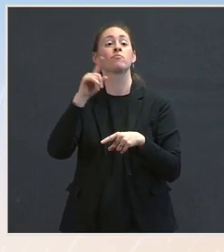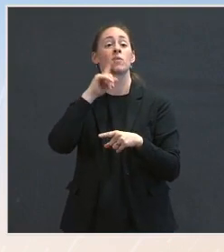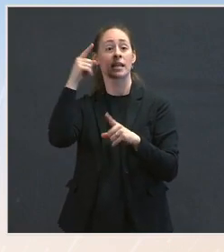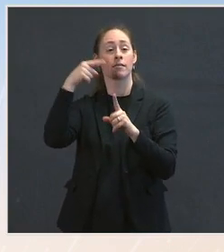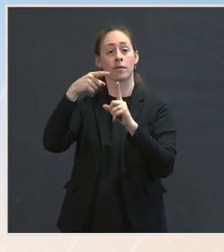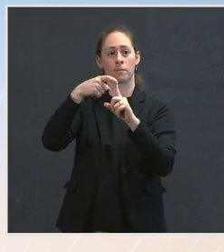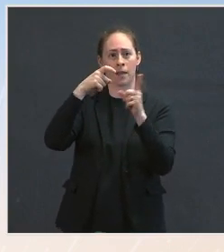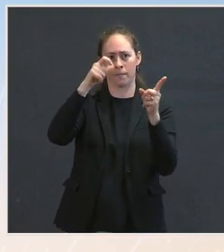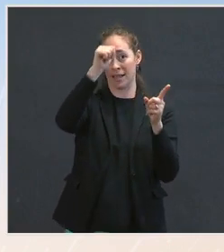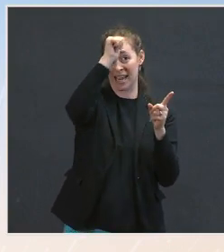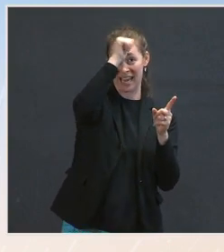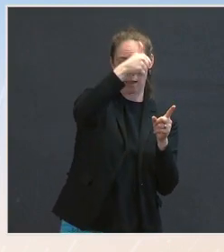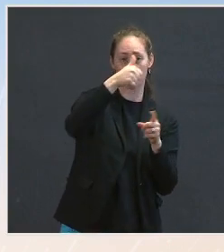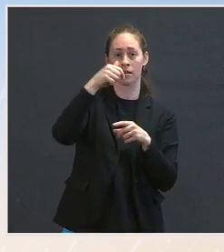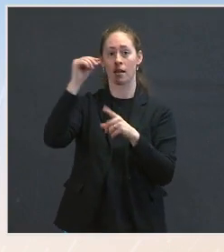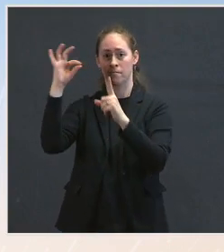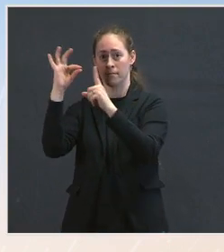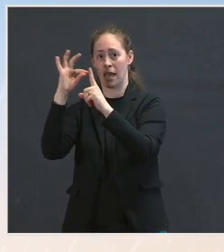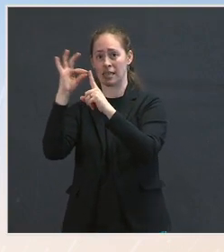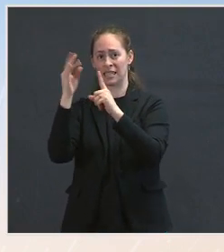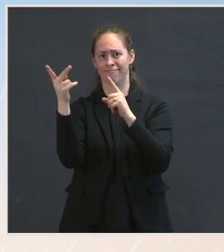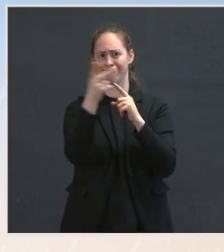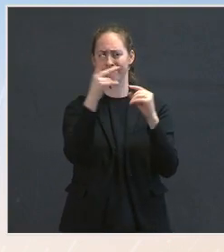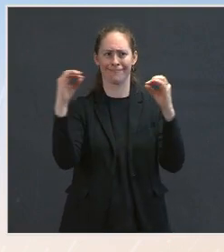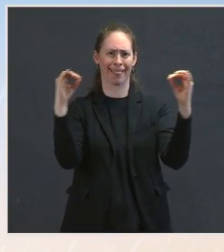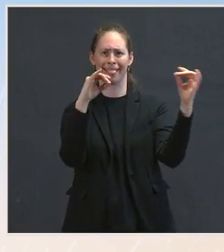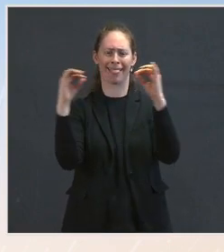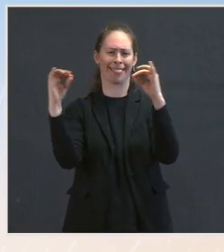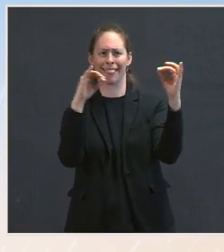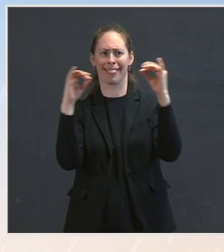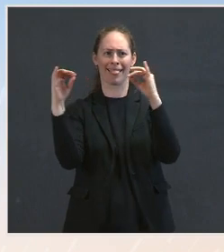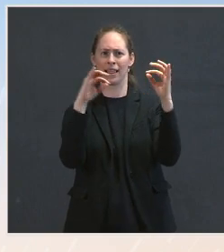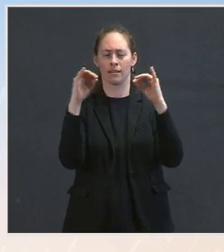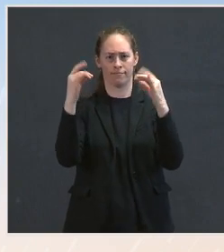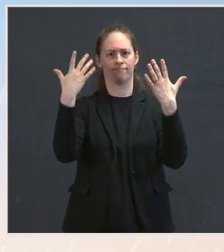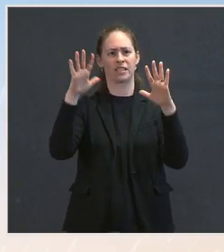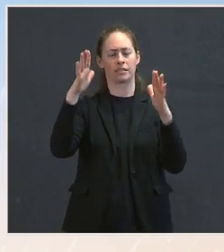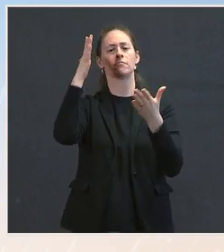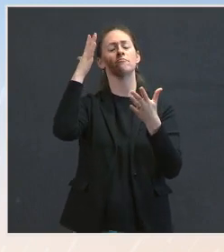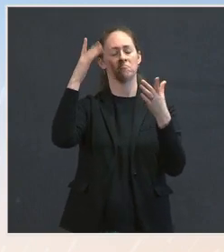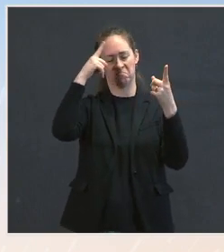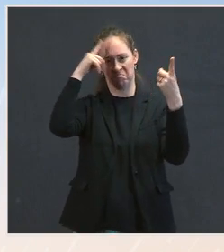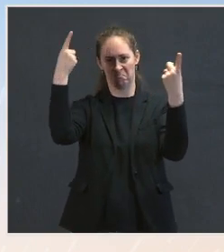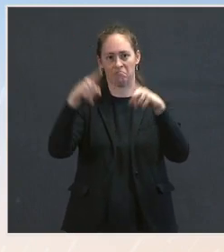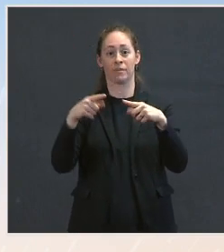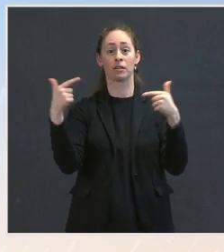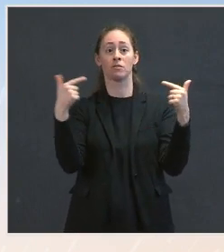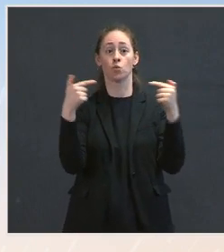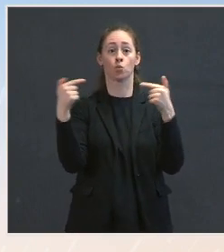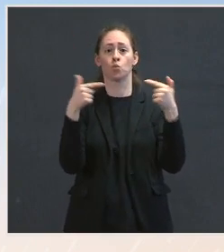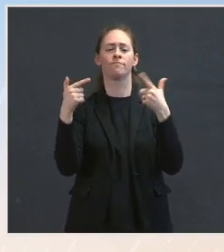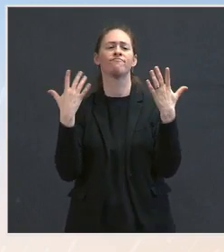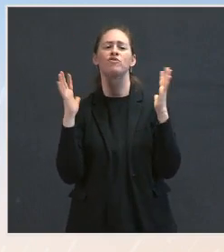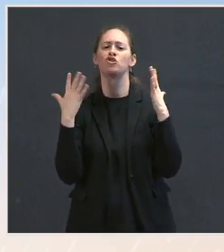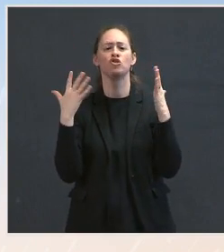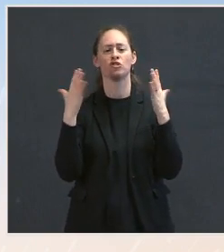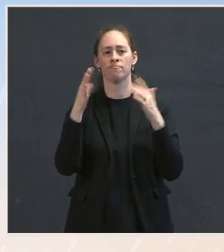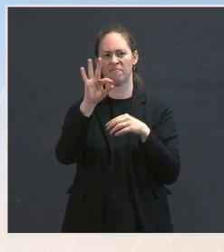strict observance of a ceasefire along the Line of Control starting on February 25th. This is a positive step towards greater peace